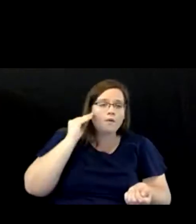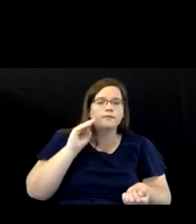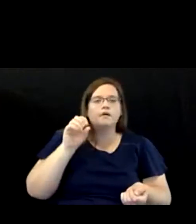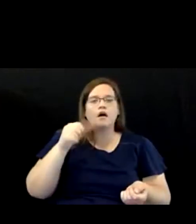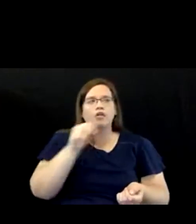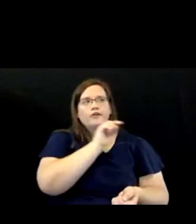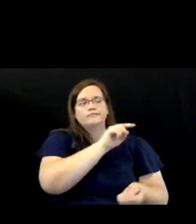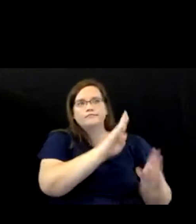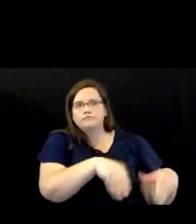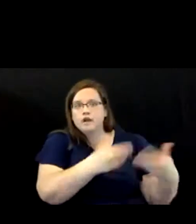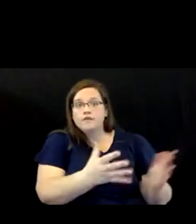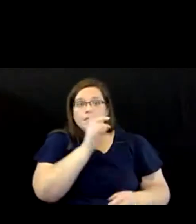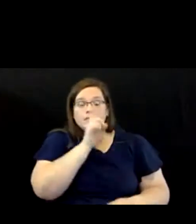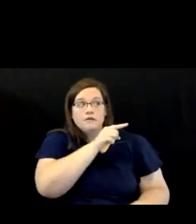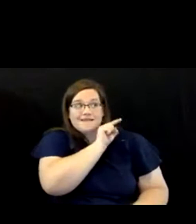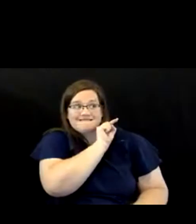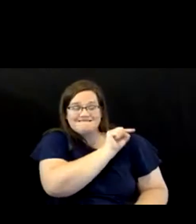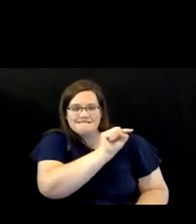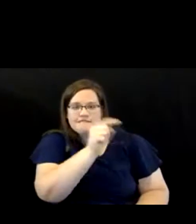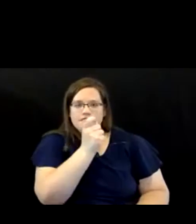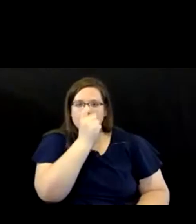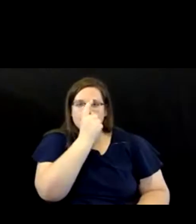to make sure that they understand the issues of working specifically with